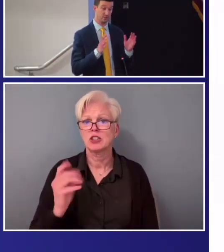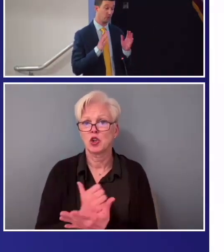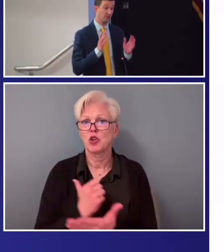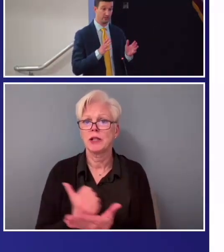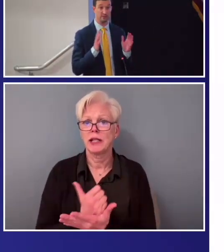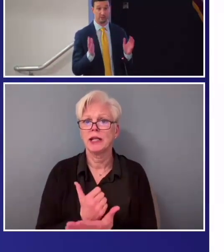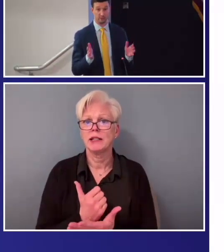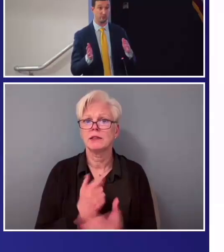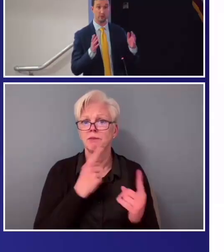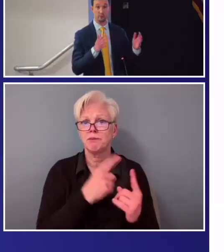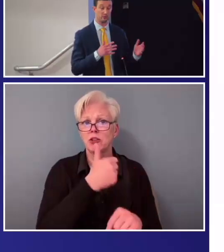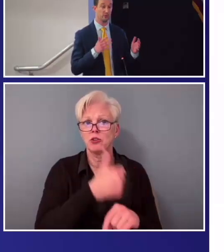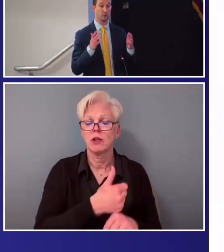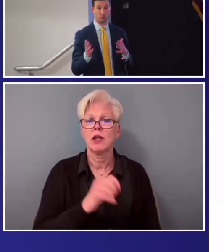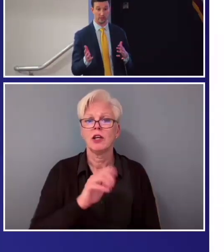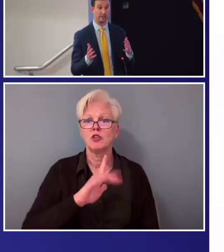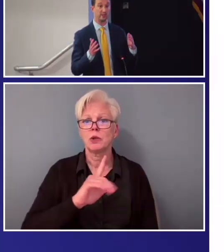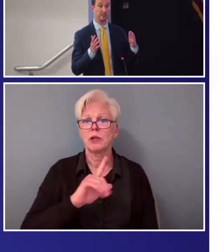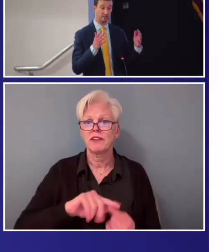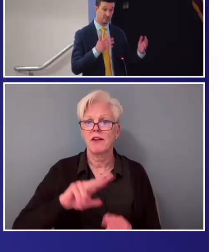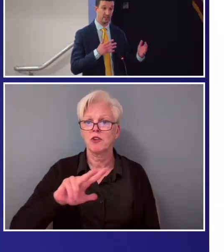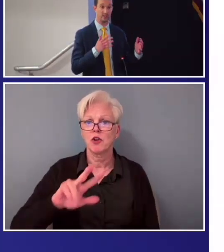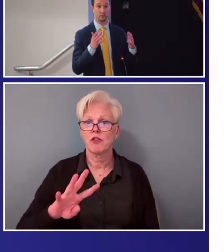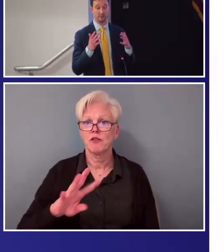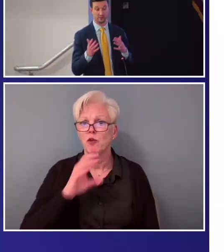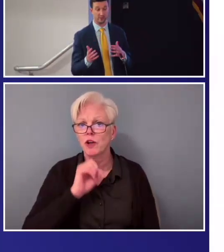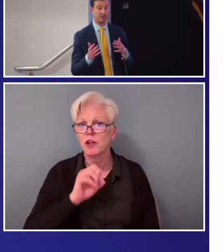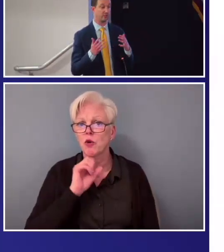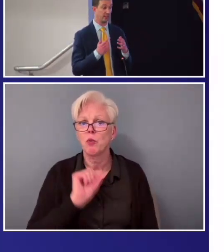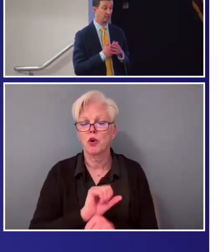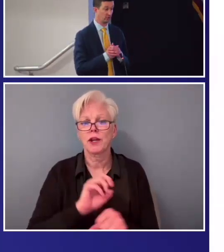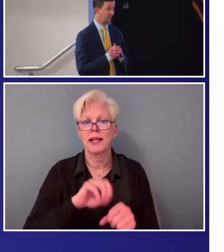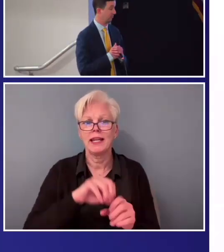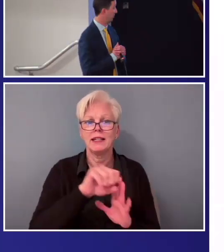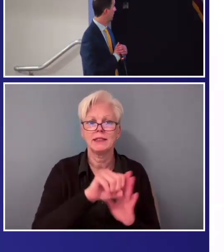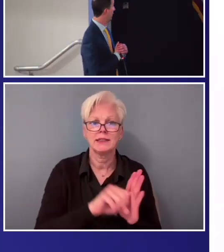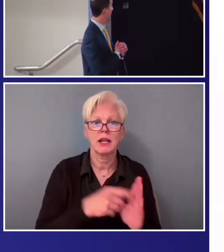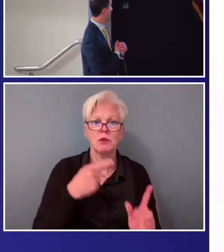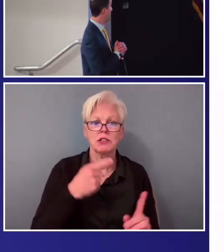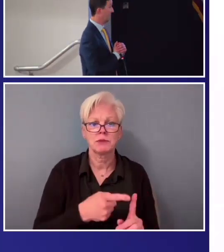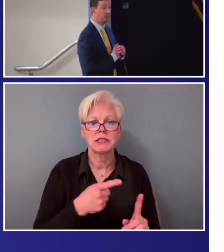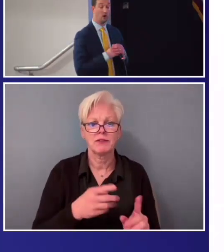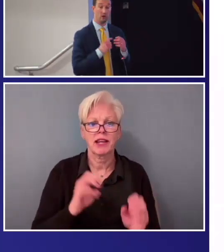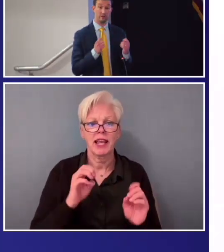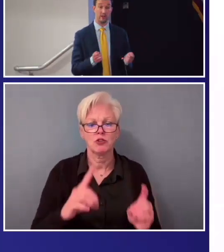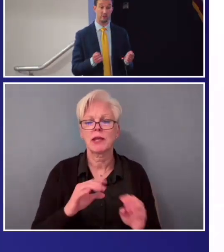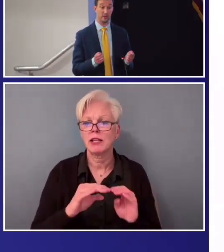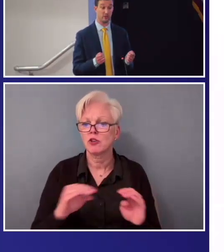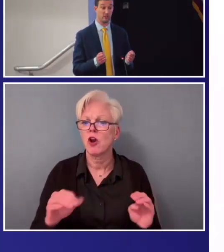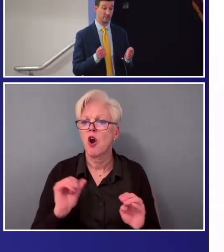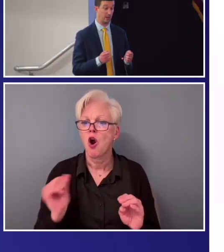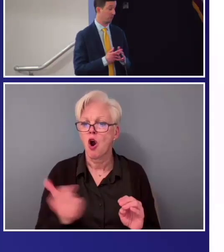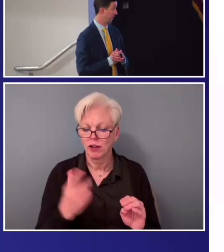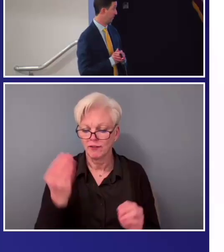It's 25 to 34-year-olds who are working in a state or with a certain education level. All of that information is captured in the